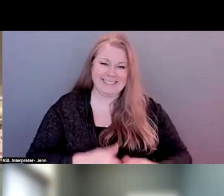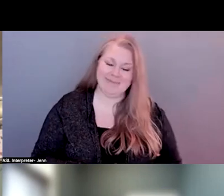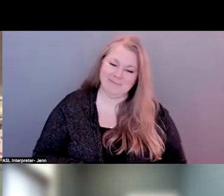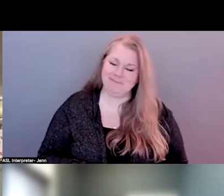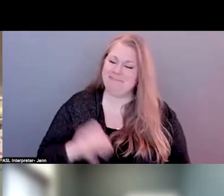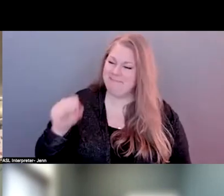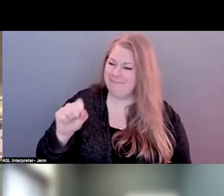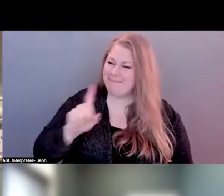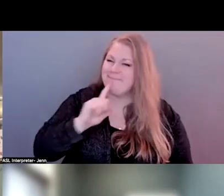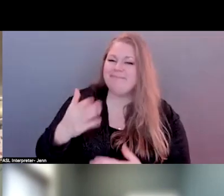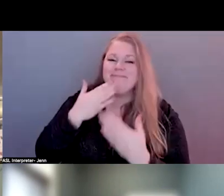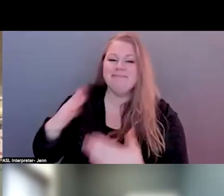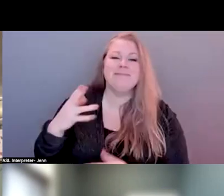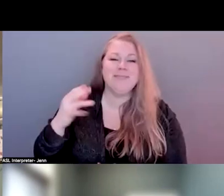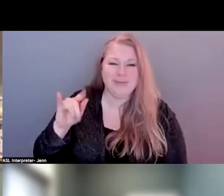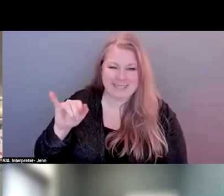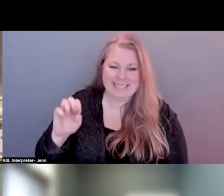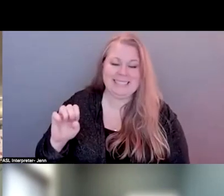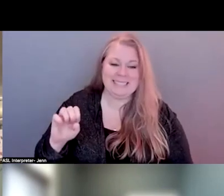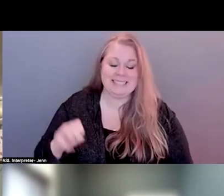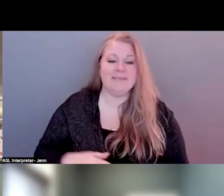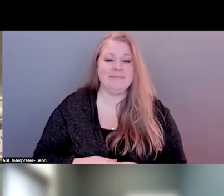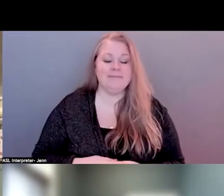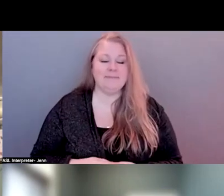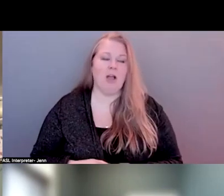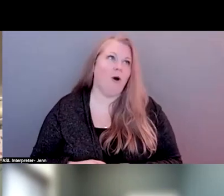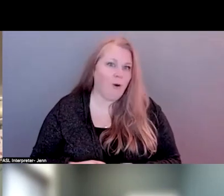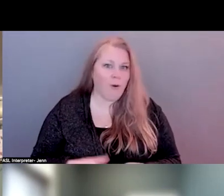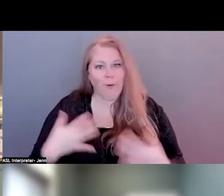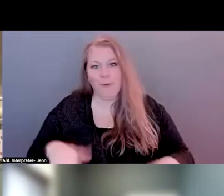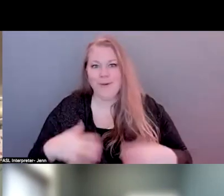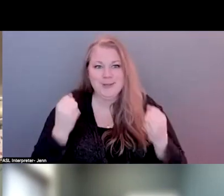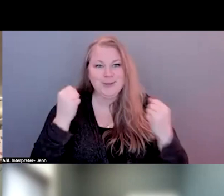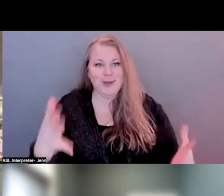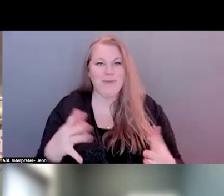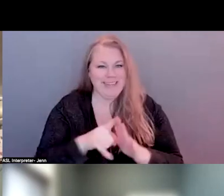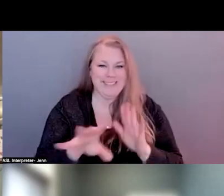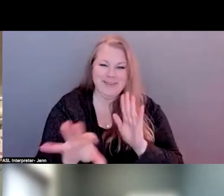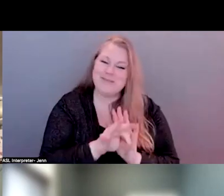Thank you, Christine. There's so many to choose from but I think some of the ones that